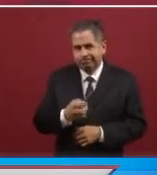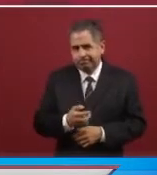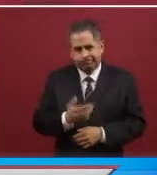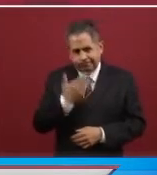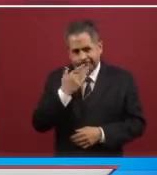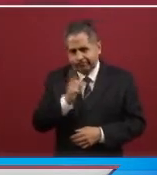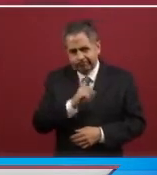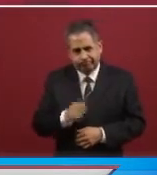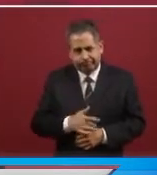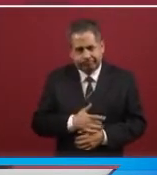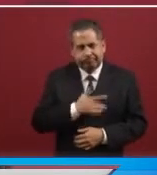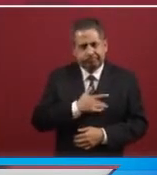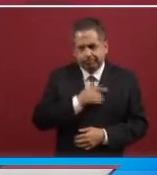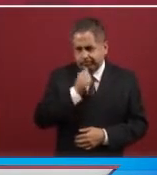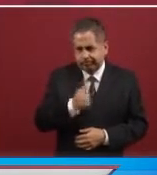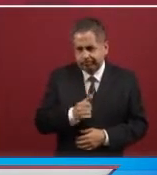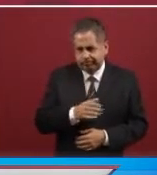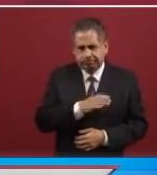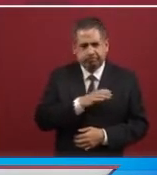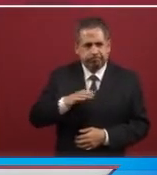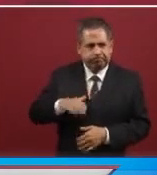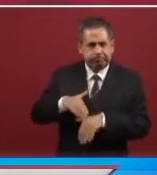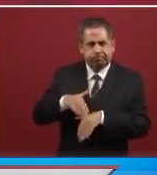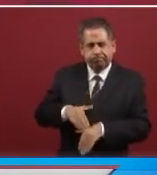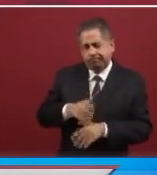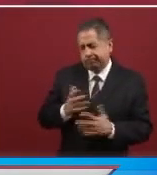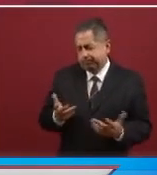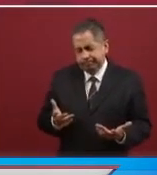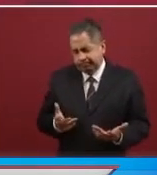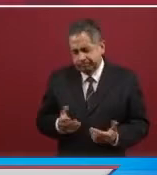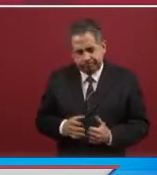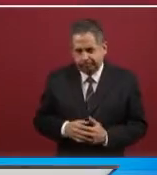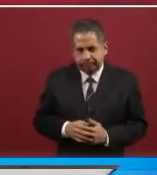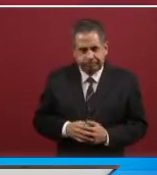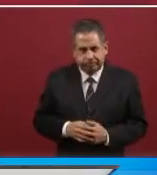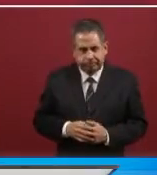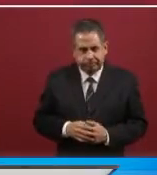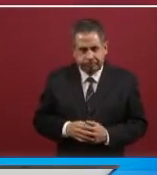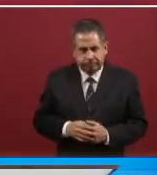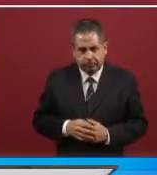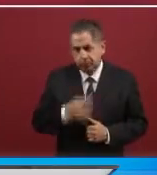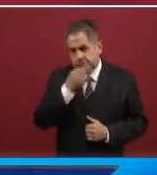Mexico accepts the challenge of accrediting a distinctive humane and effective way to promote development